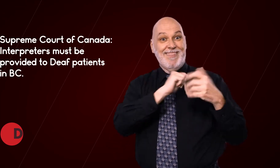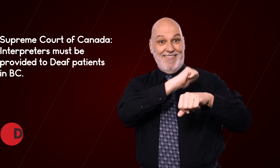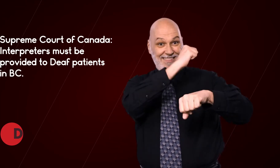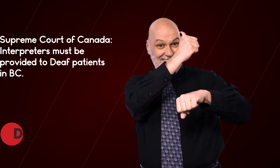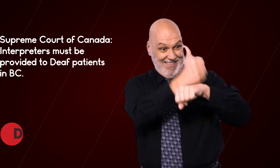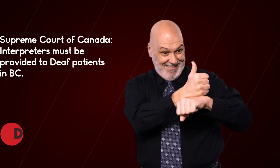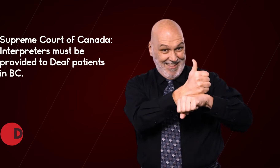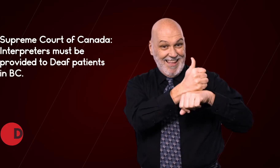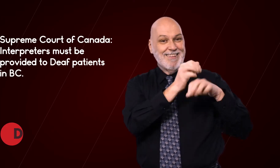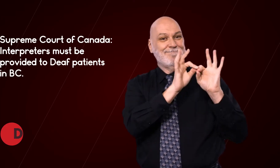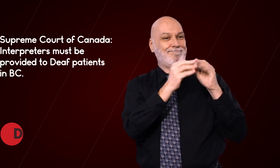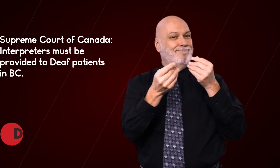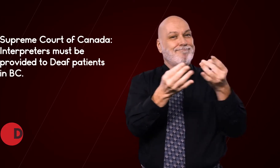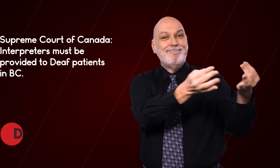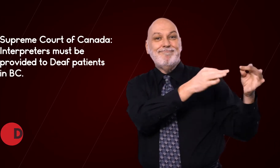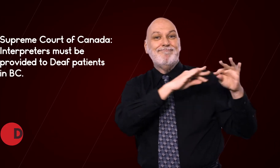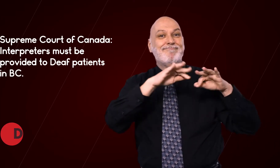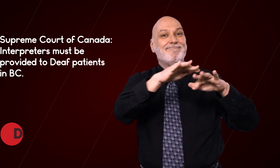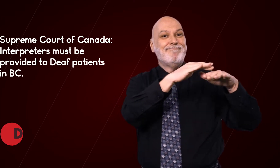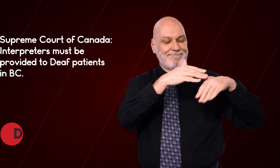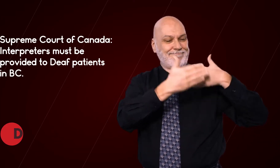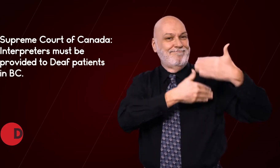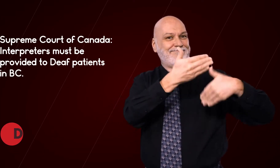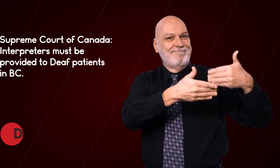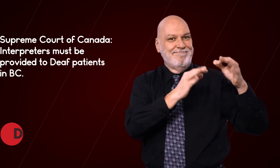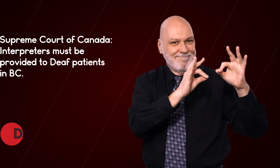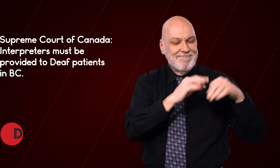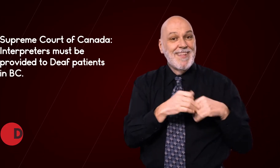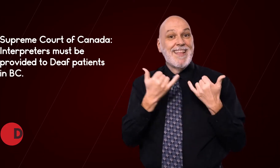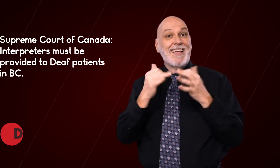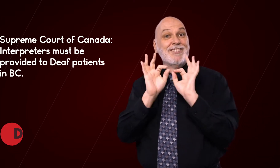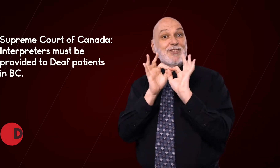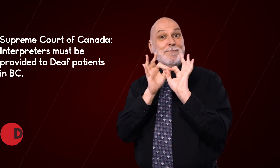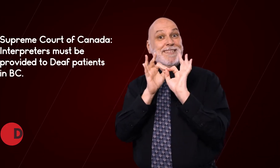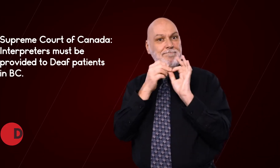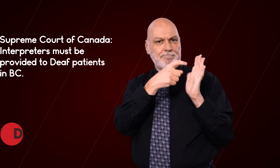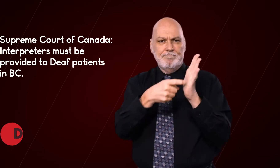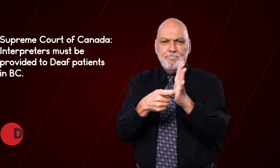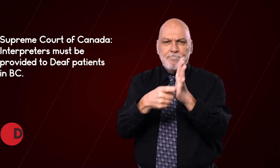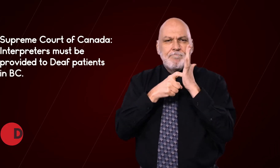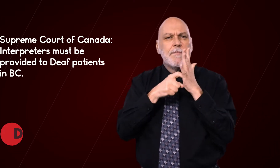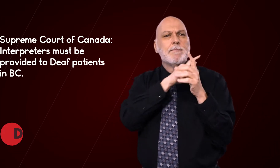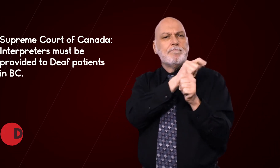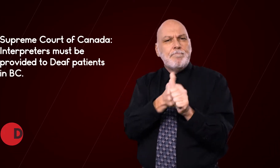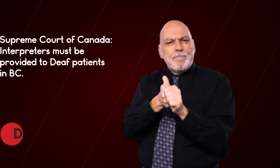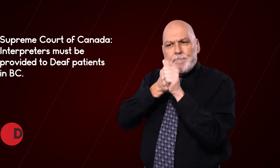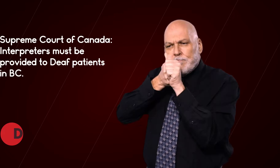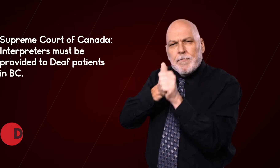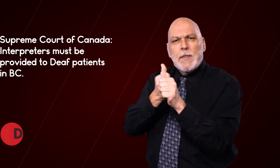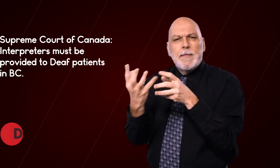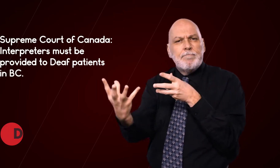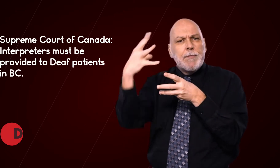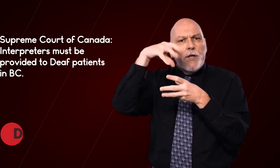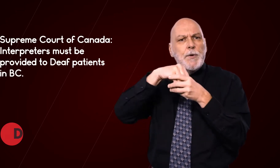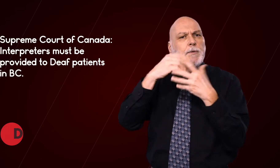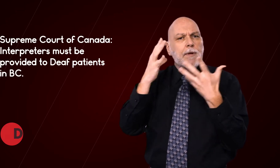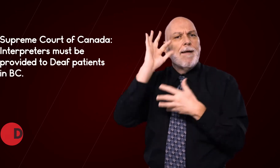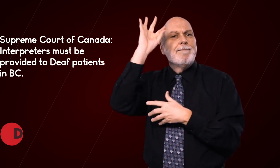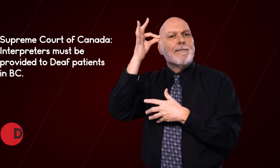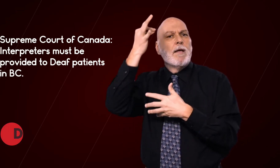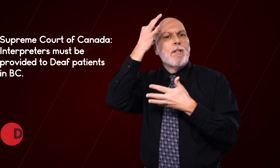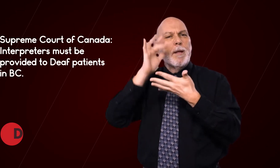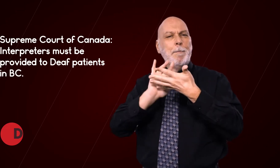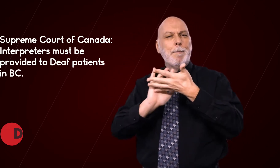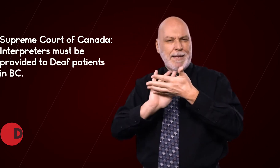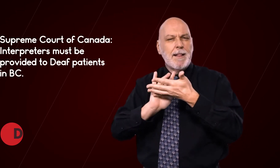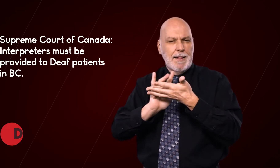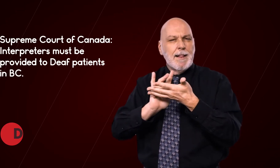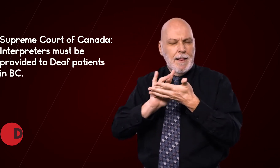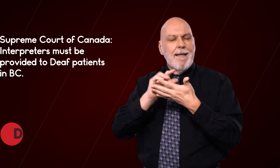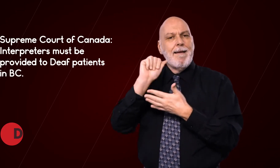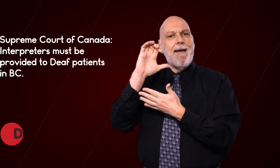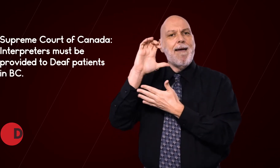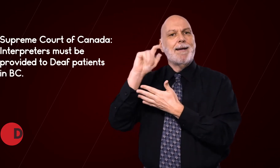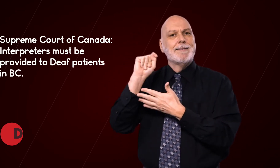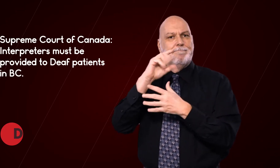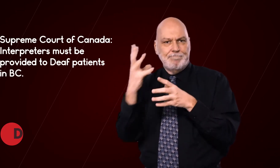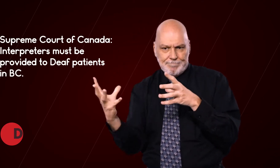Interpreters are required under the federal Medicare Act